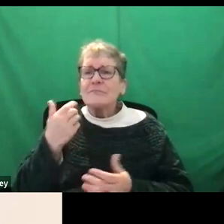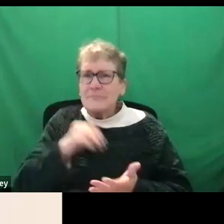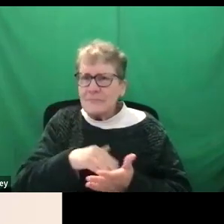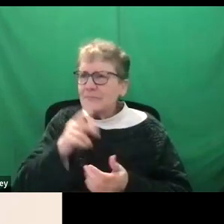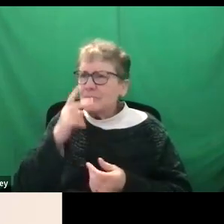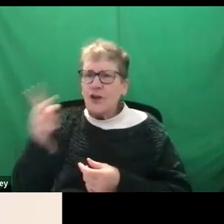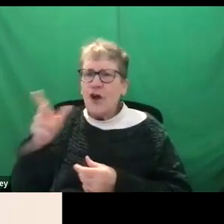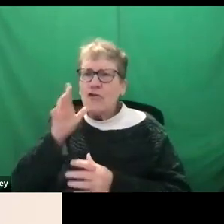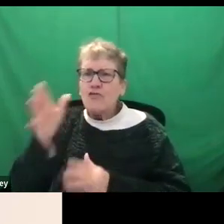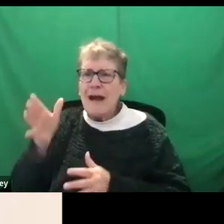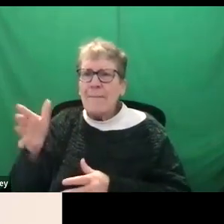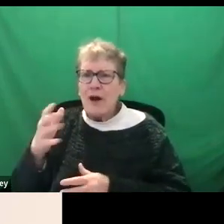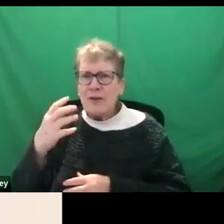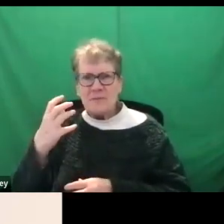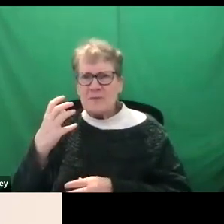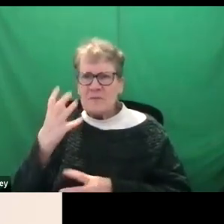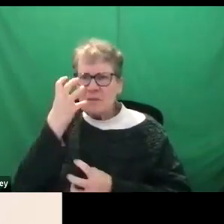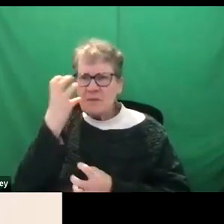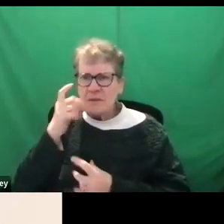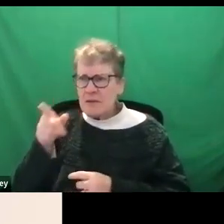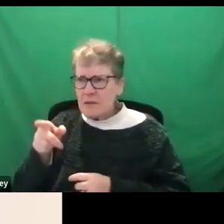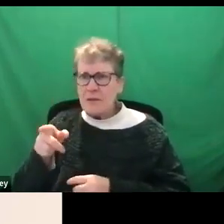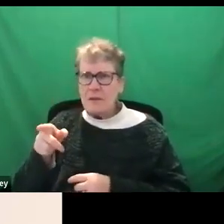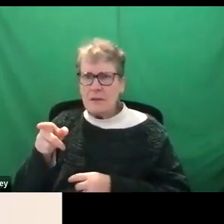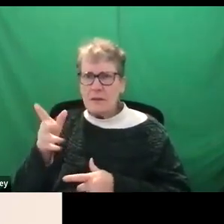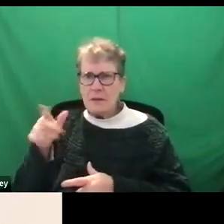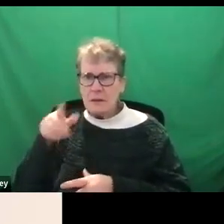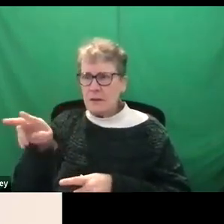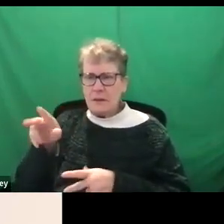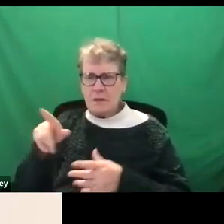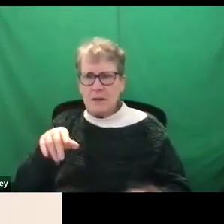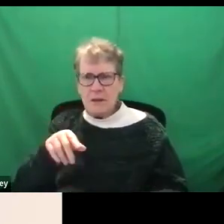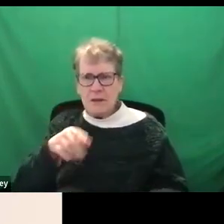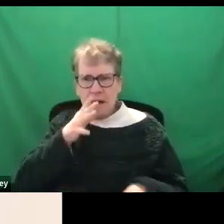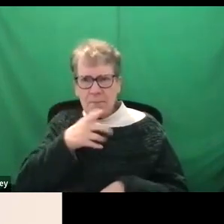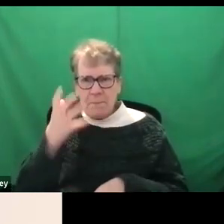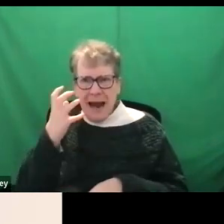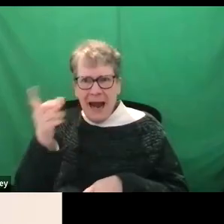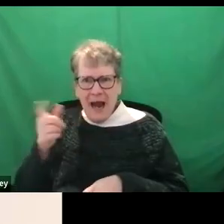and the boy asked, "What-- what were we laughing about? What was funny?" And then the mom said that they would tell him later.